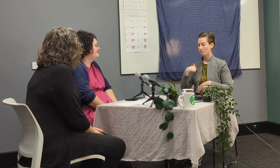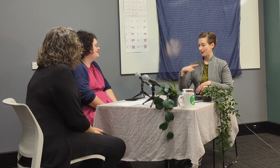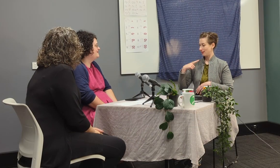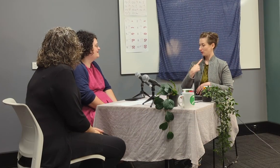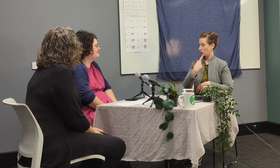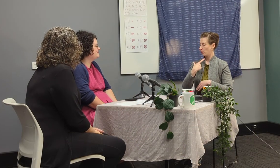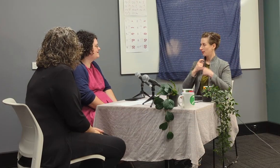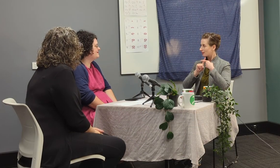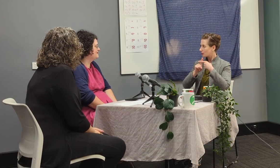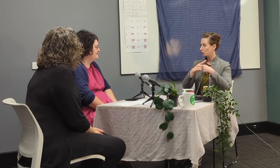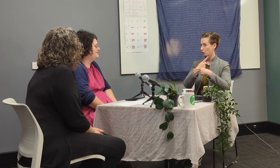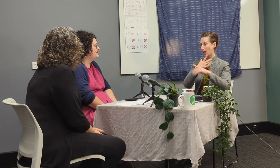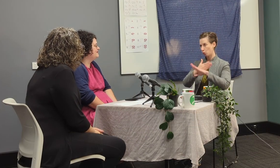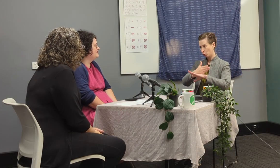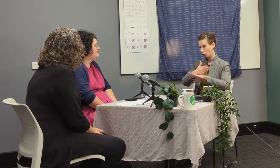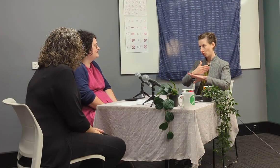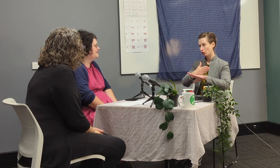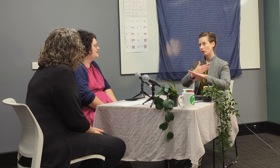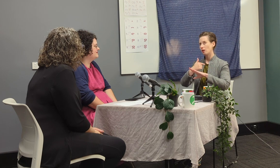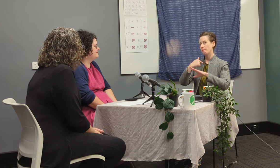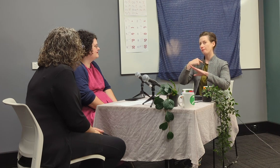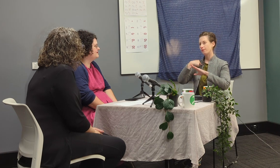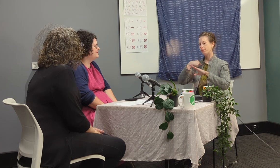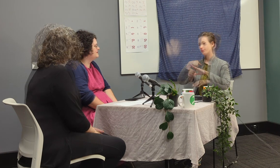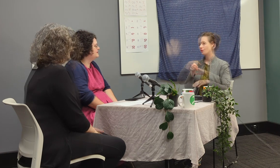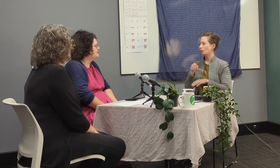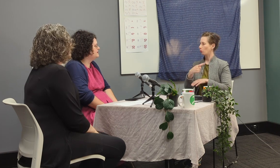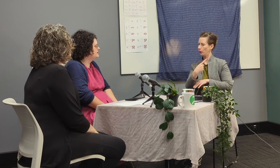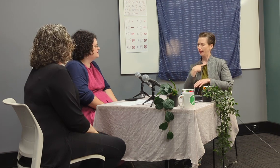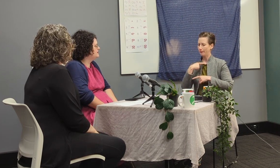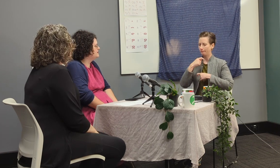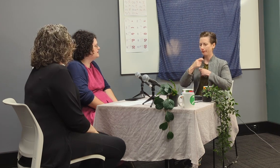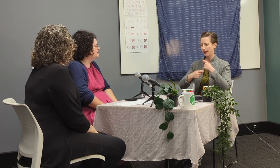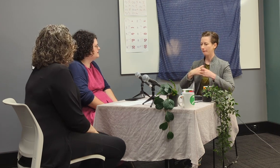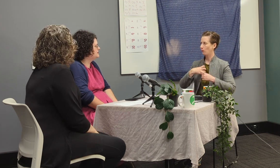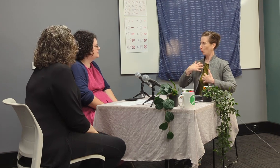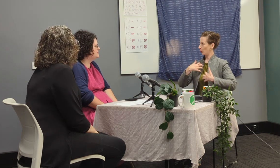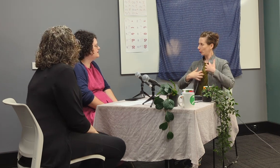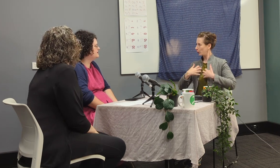H: Yeah. Lindsay and I continued the work that we were doing.